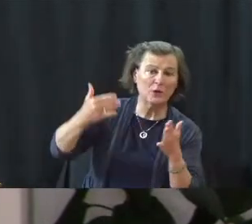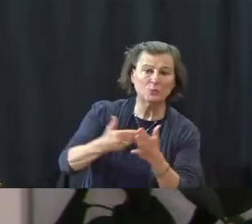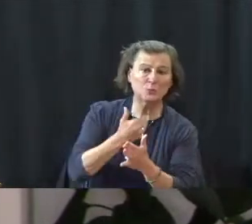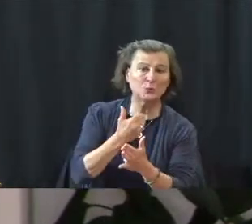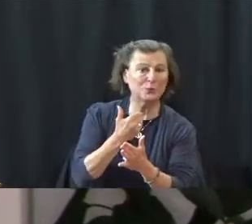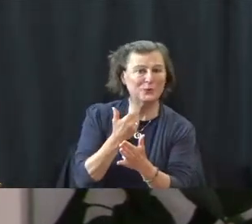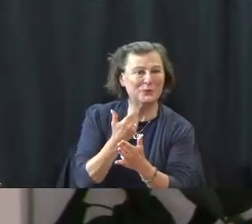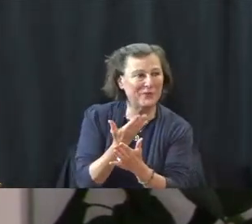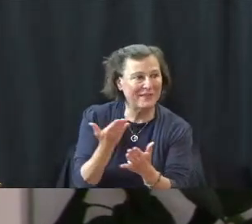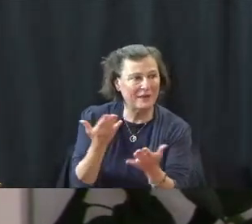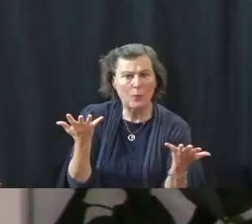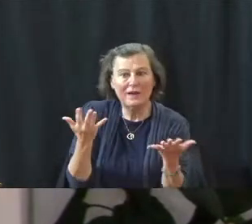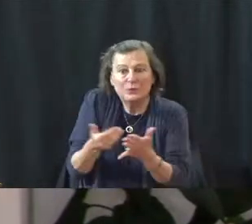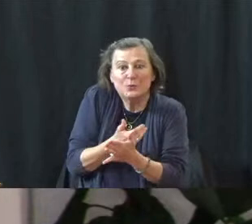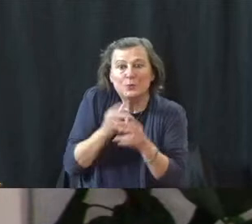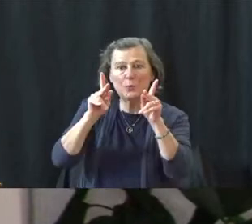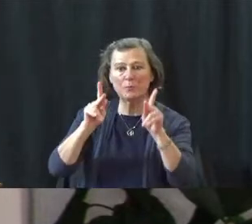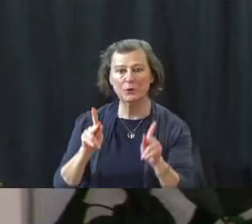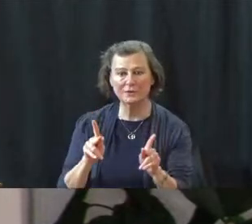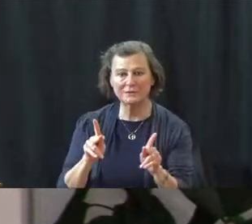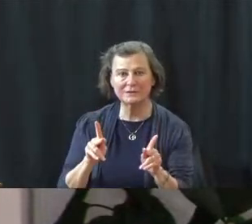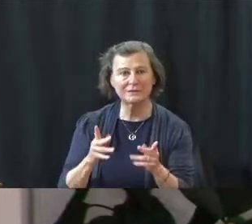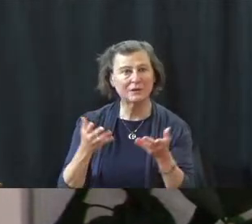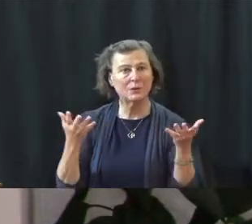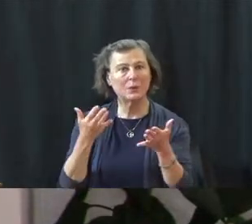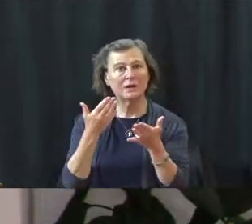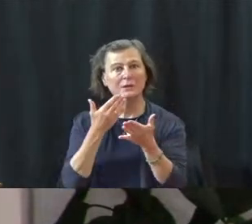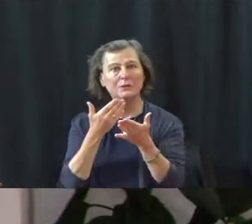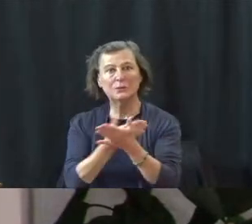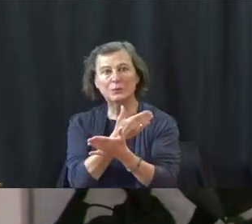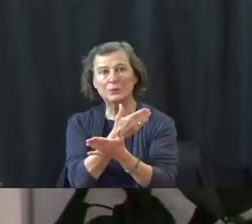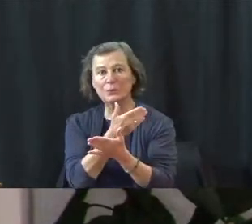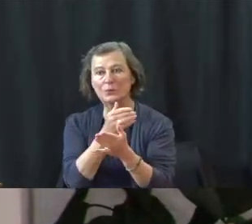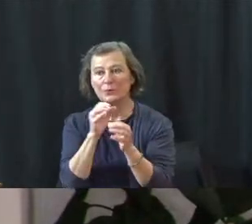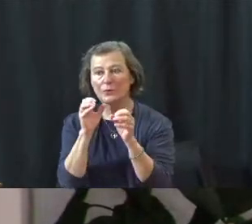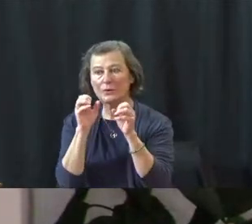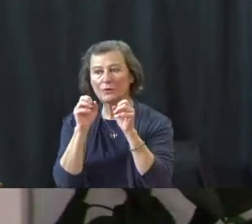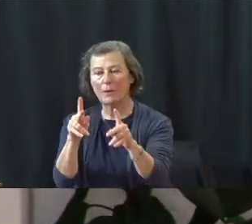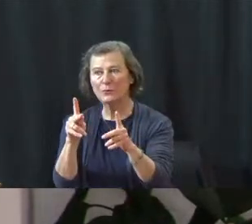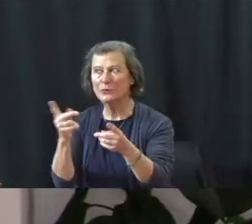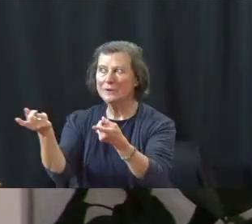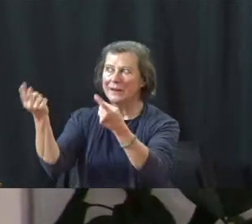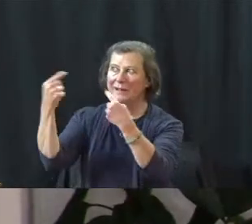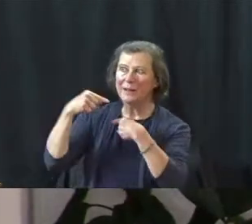What new thing? What new person? What new opportunity is coming our way?